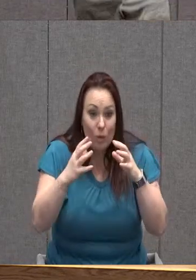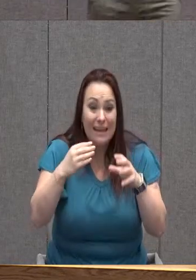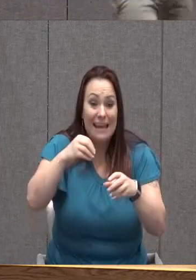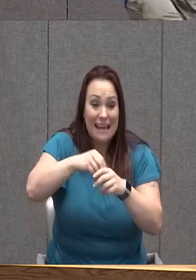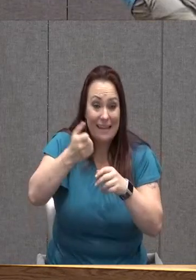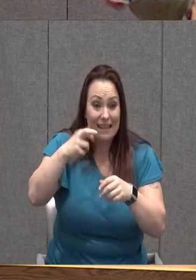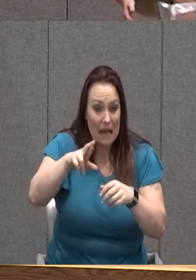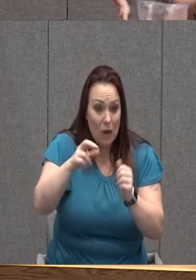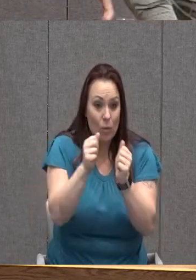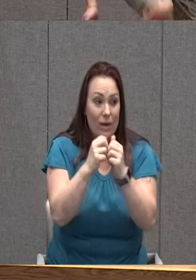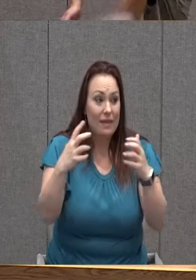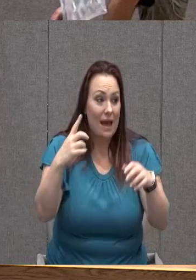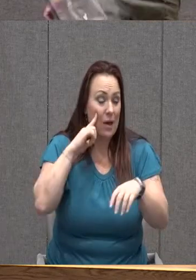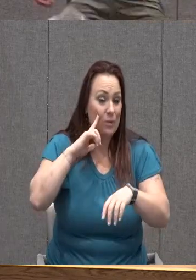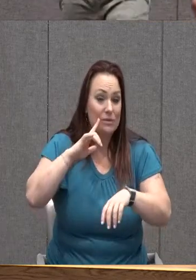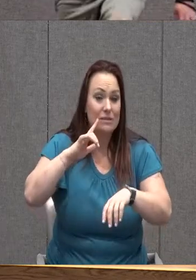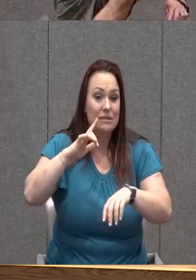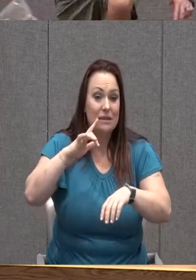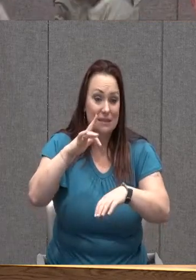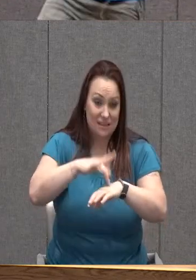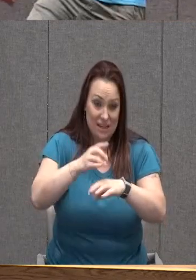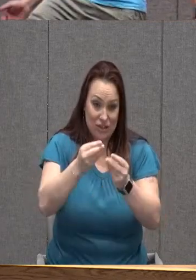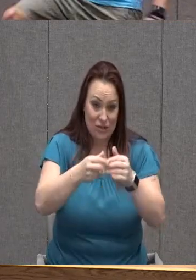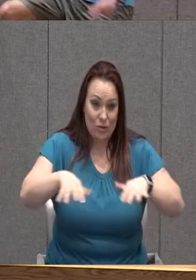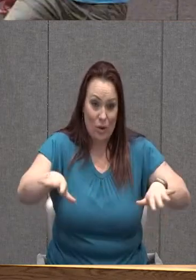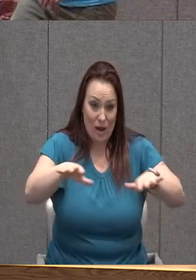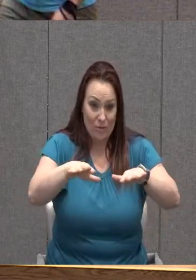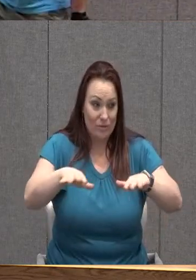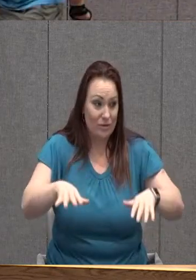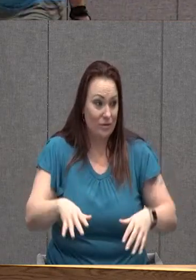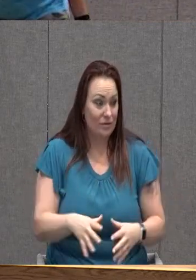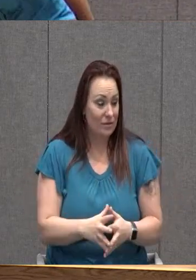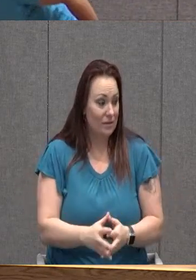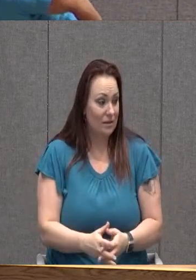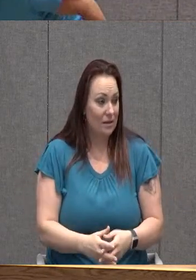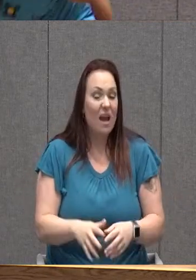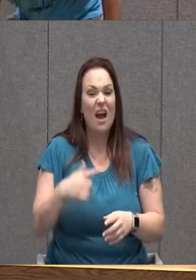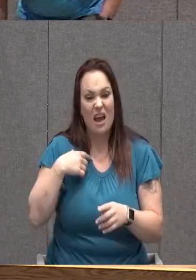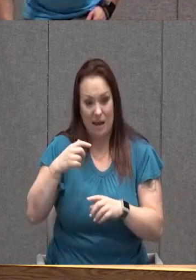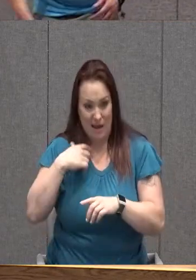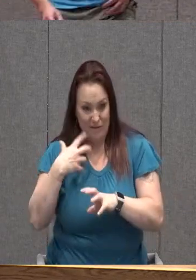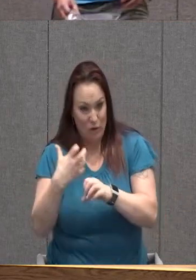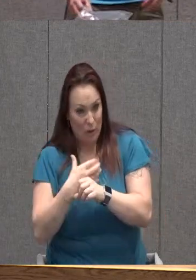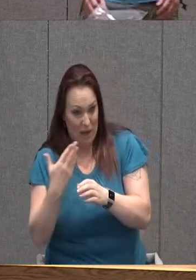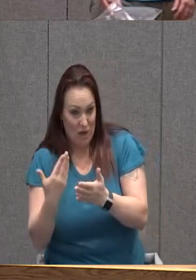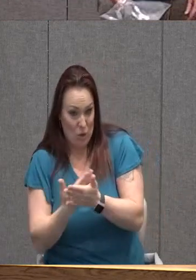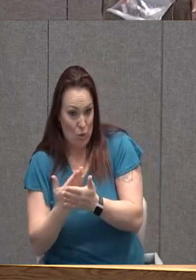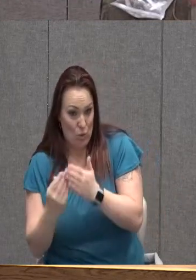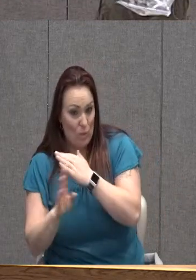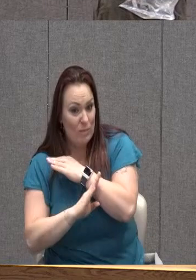I'll have to get a new bag ready. Okay, that's fine. - I did not have enough control to keep my balloon. That's fine. (plastic rustling)